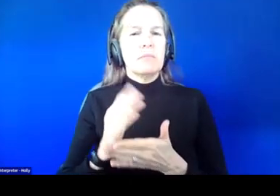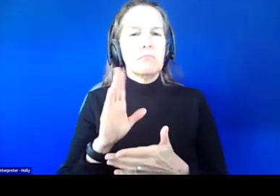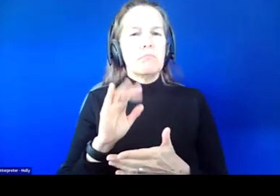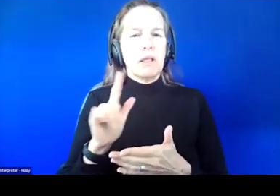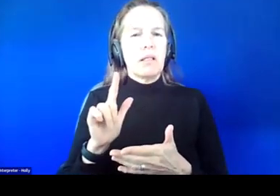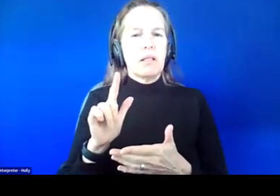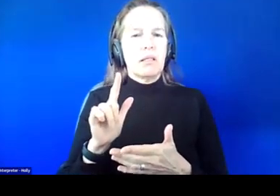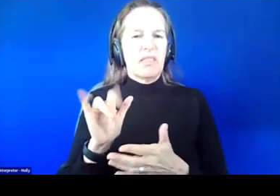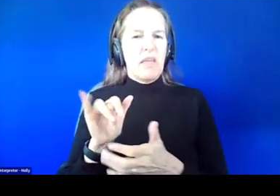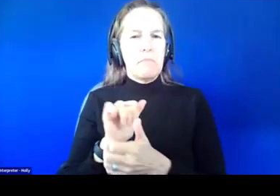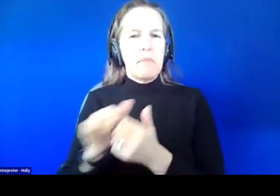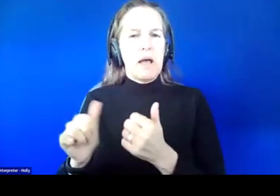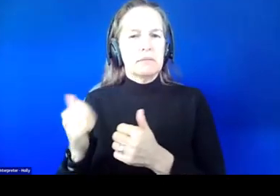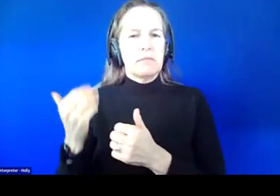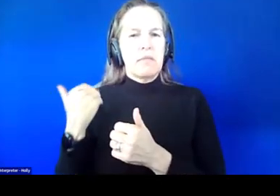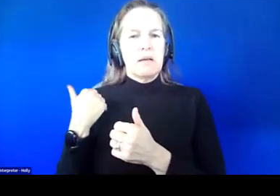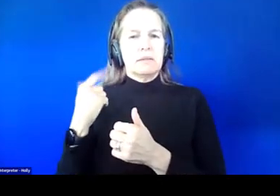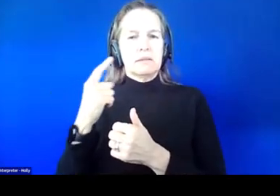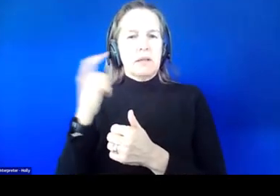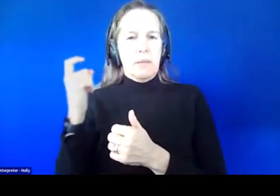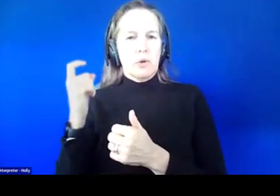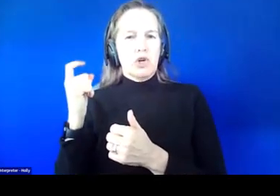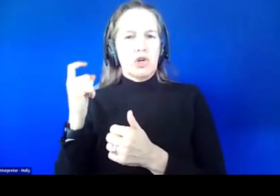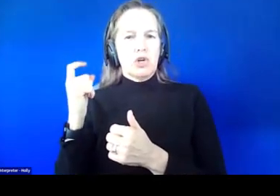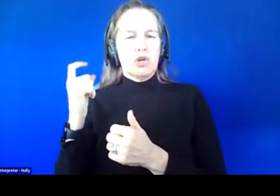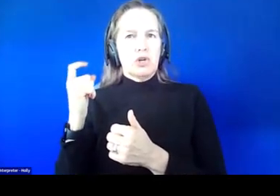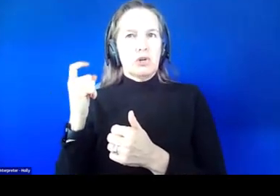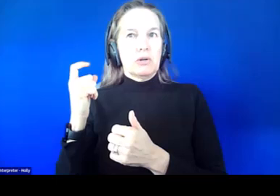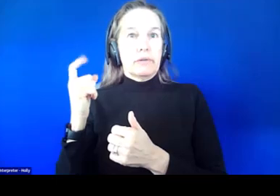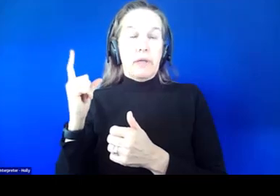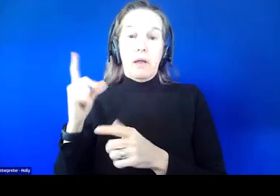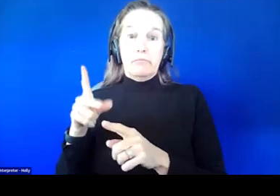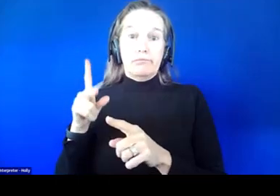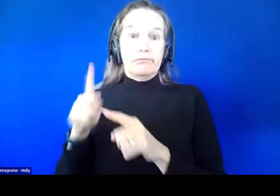summer that makes historic cuts to Medicaid and what